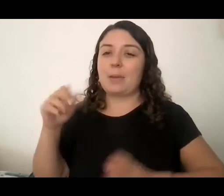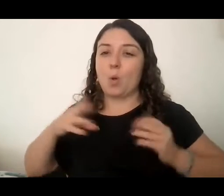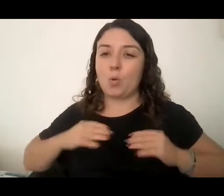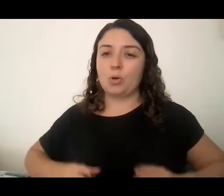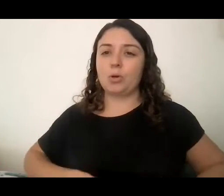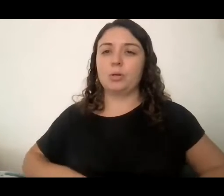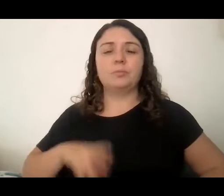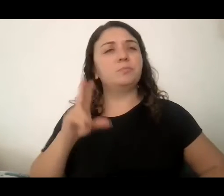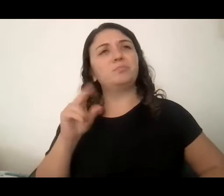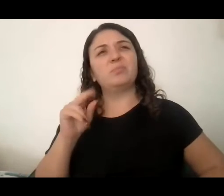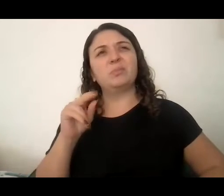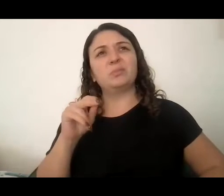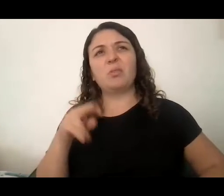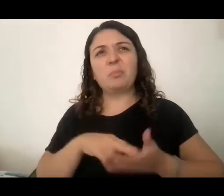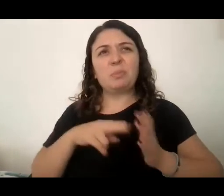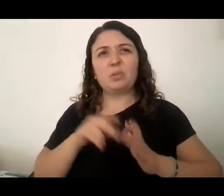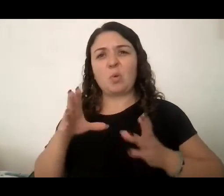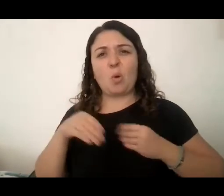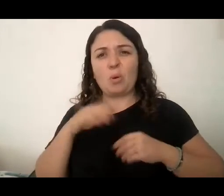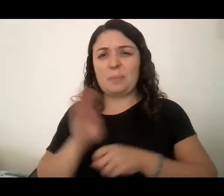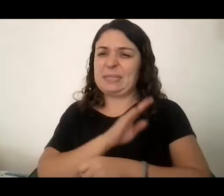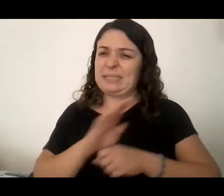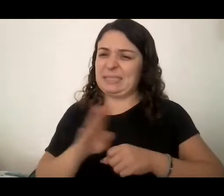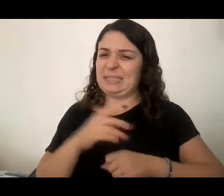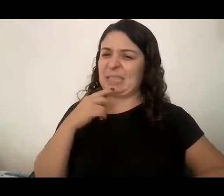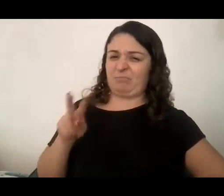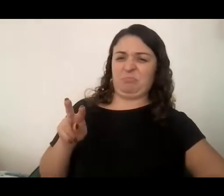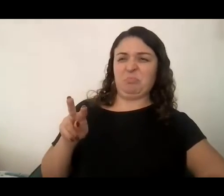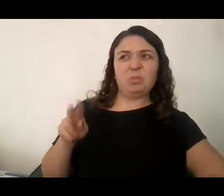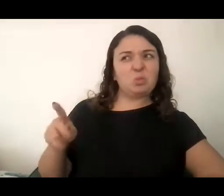own a business, that alone isn't something where they would say, oh, you own a business; therefore,